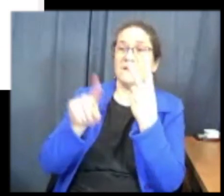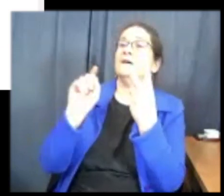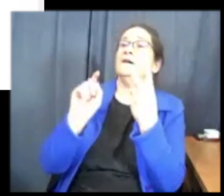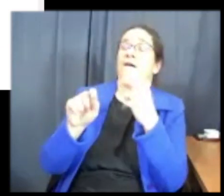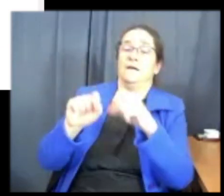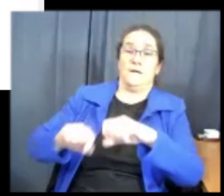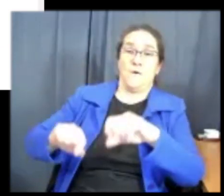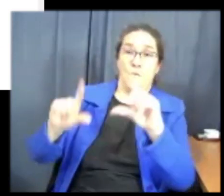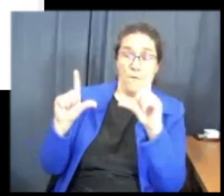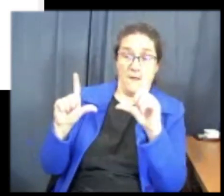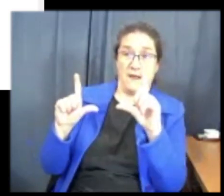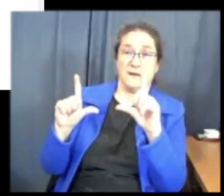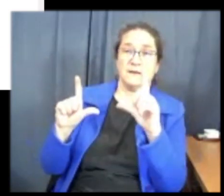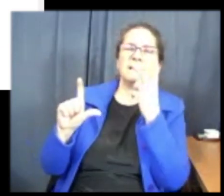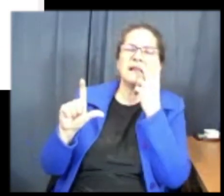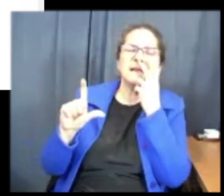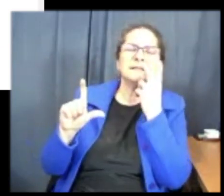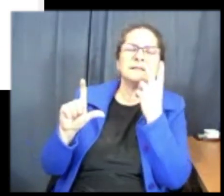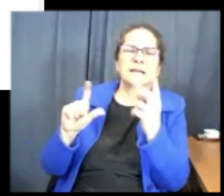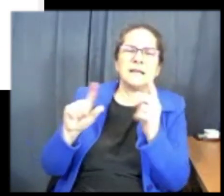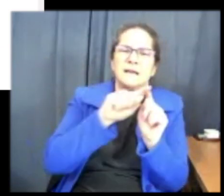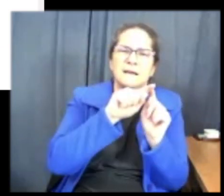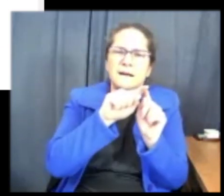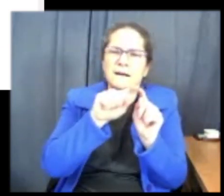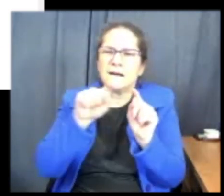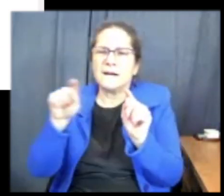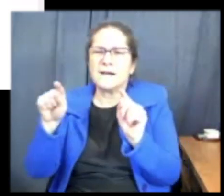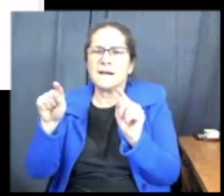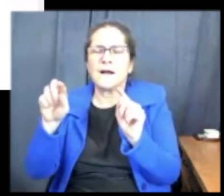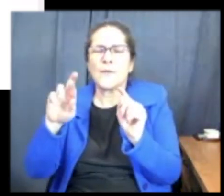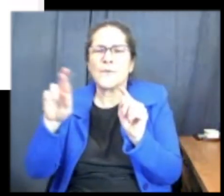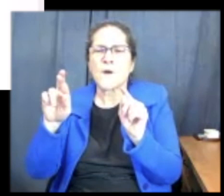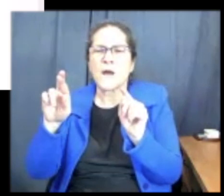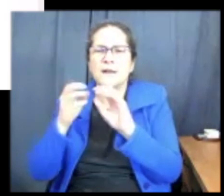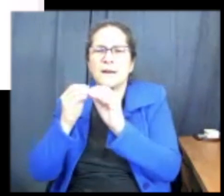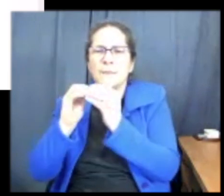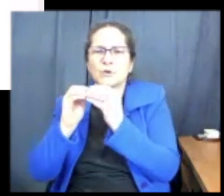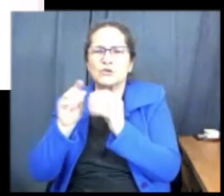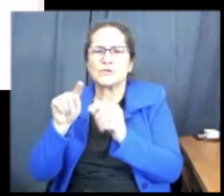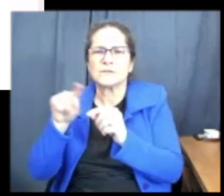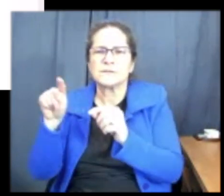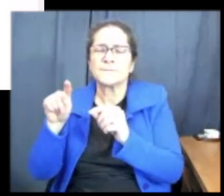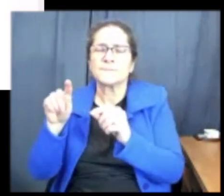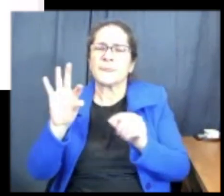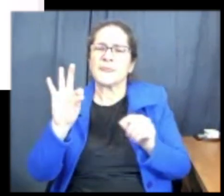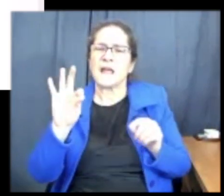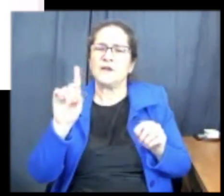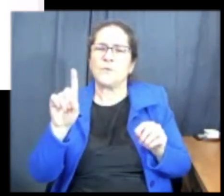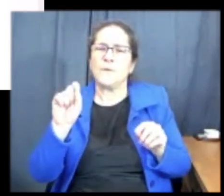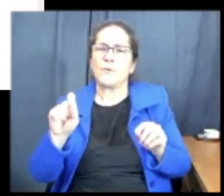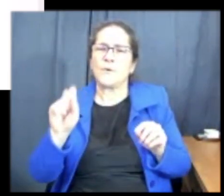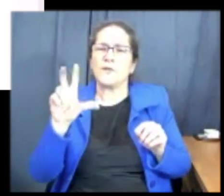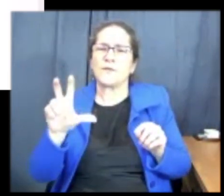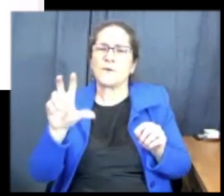we did that we would notice our numbers over here on the right. So this is a 91.30%.